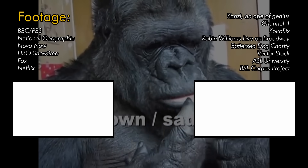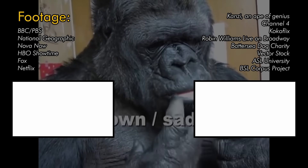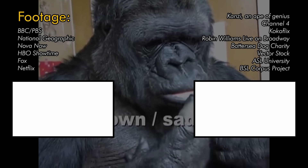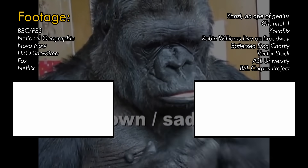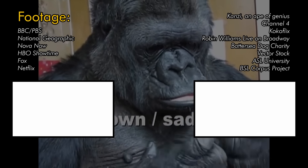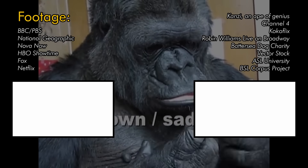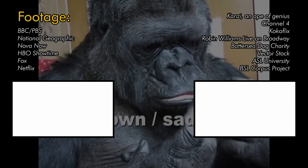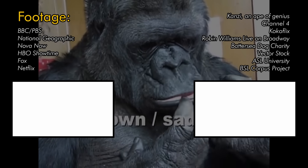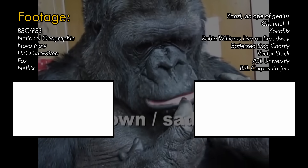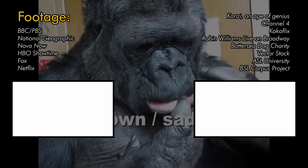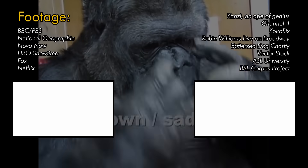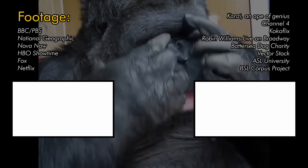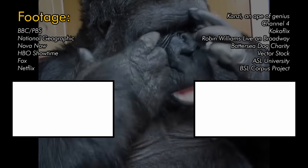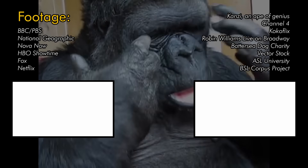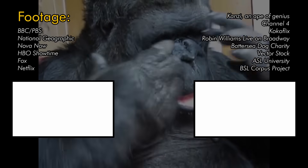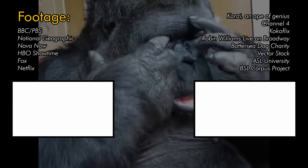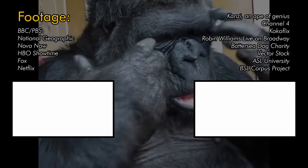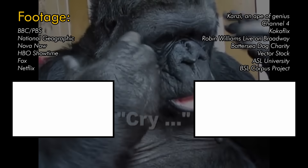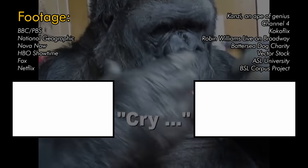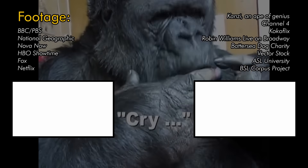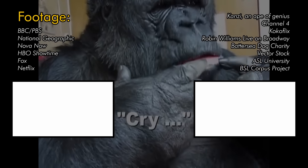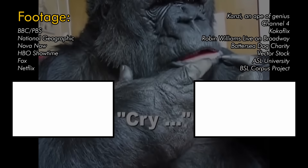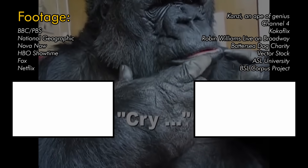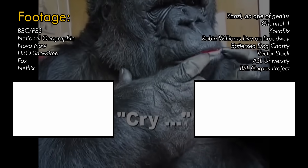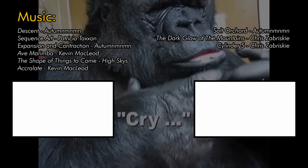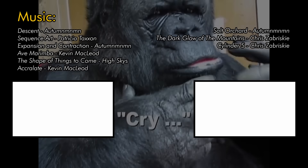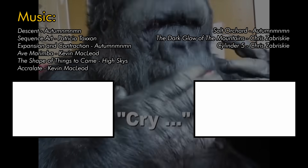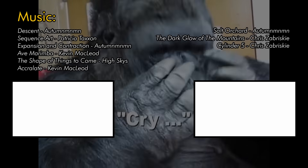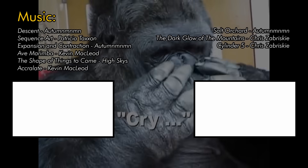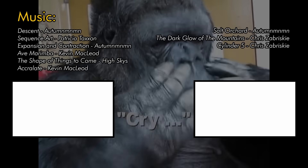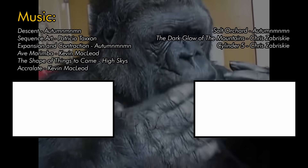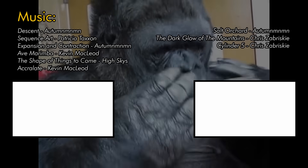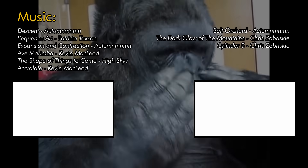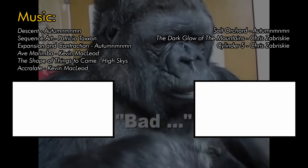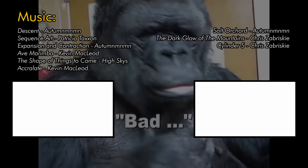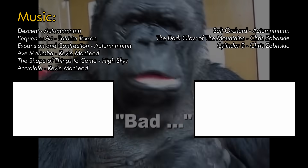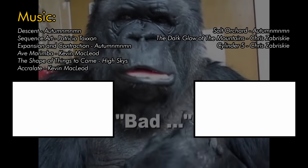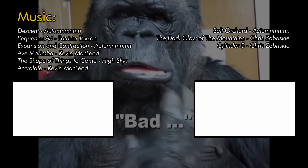Oh honey, it's sad! I know it's a sad scene! Oh, they're crying. They are crying on a movie. Oh honey!